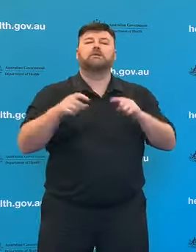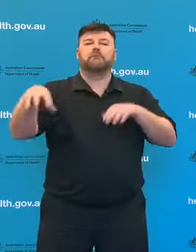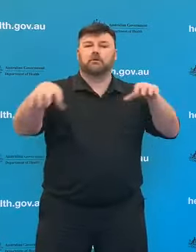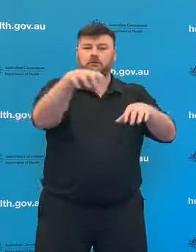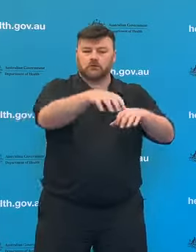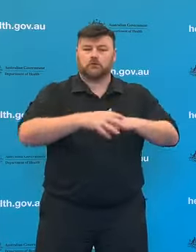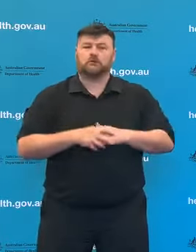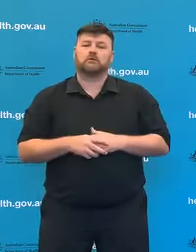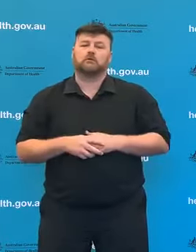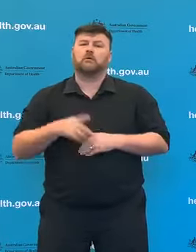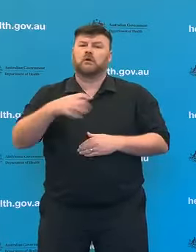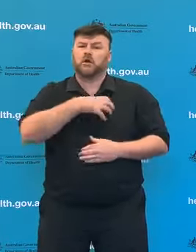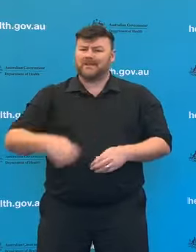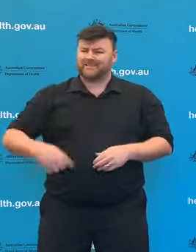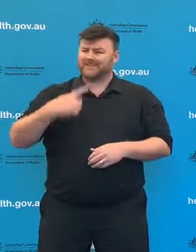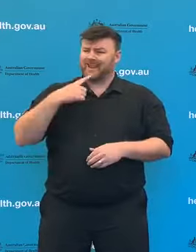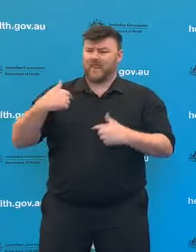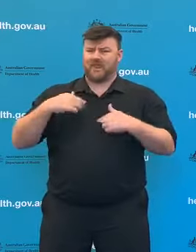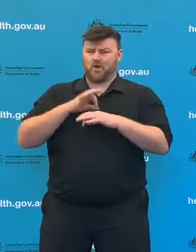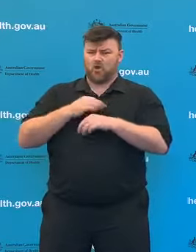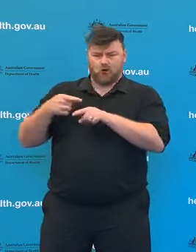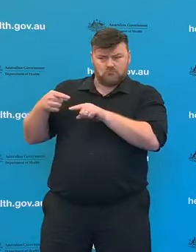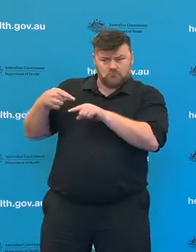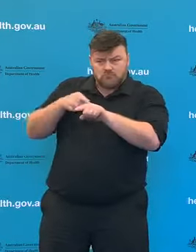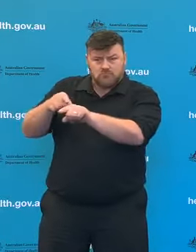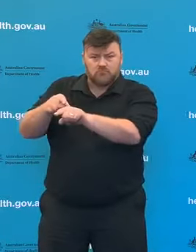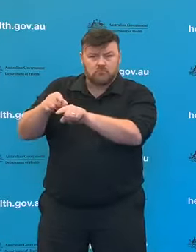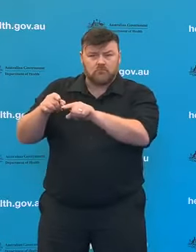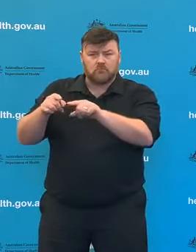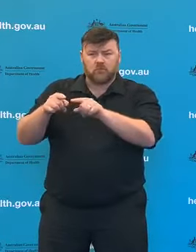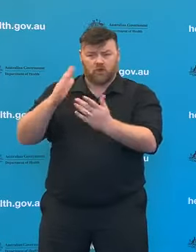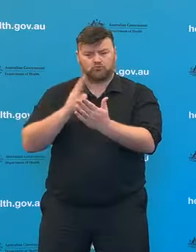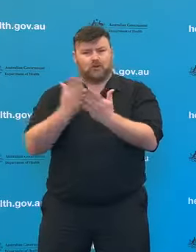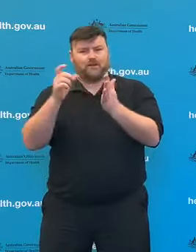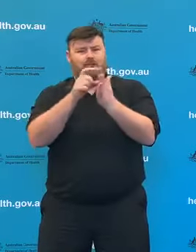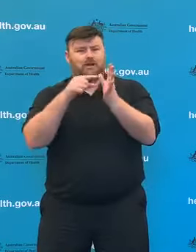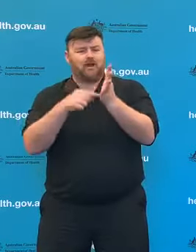that movement of staffing in terms of real-time data. Is that something